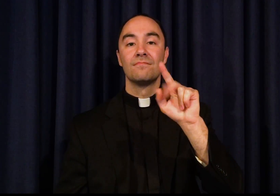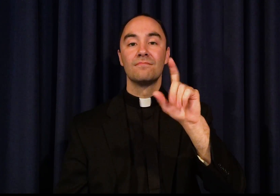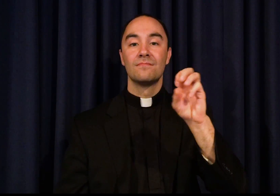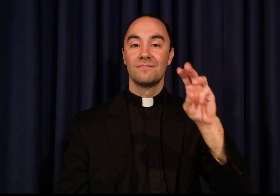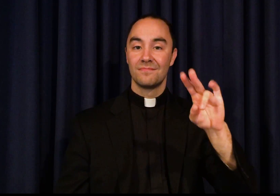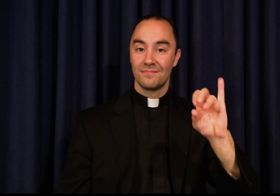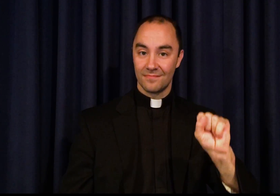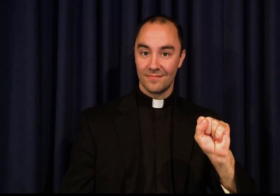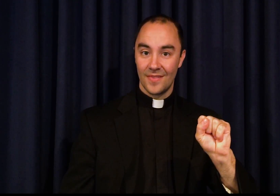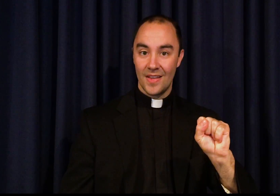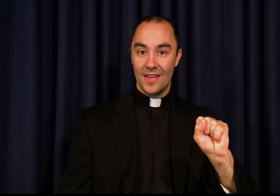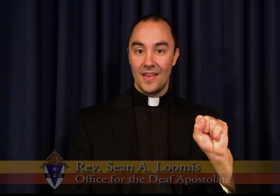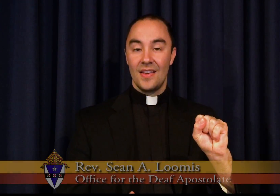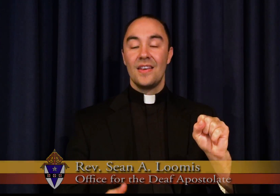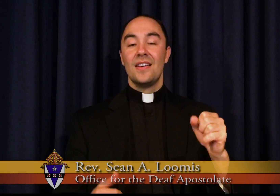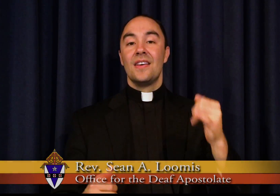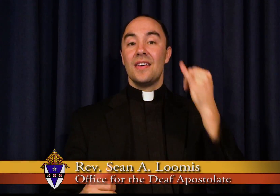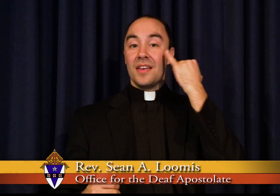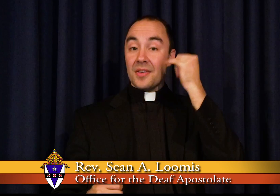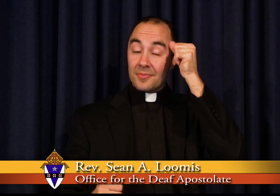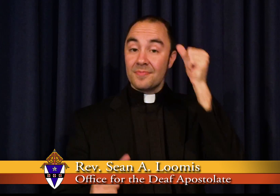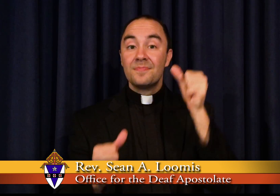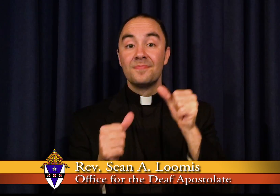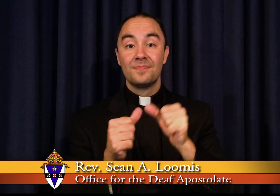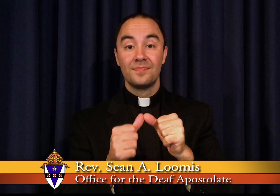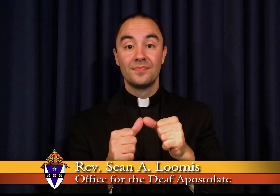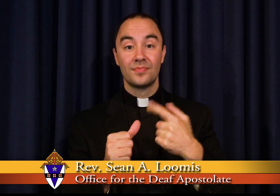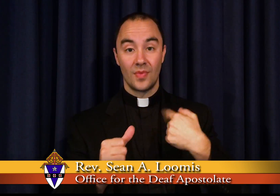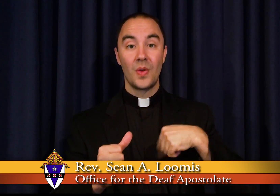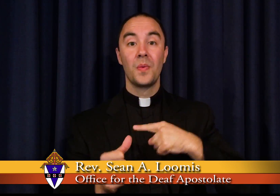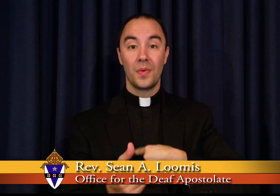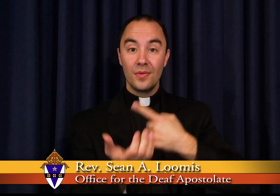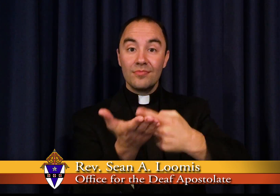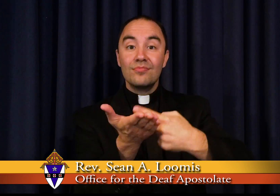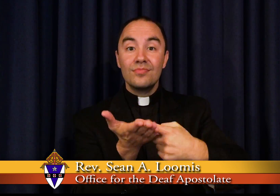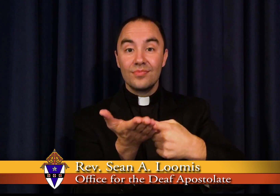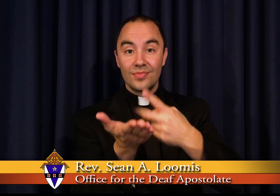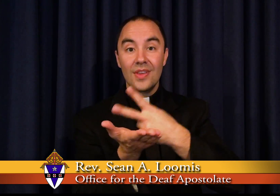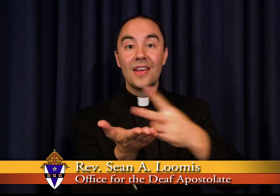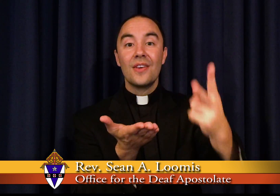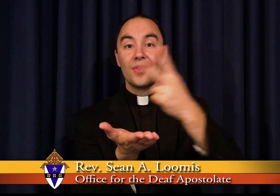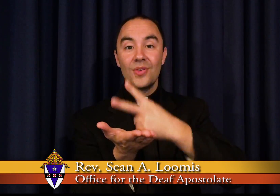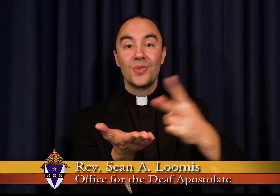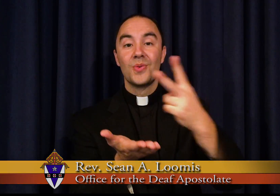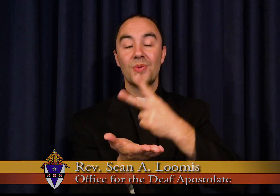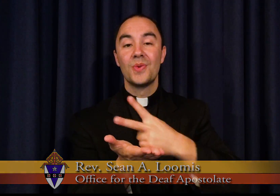with me Father Sean Loomis. If you